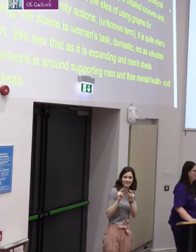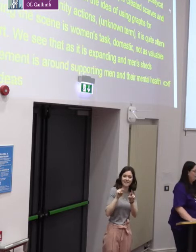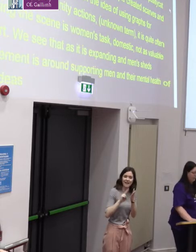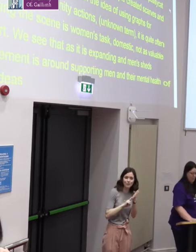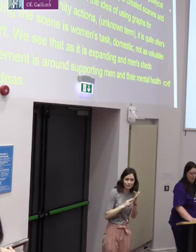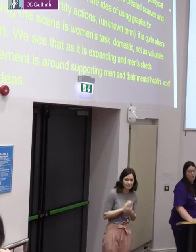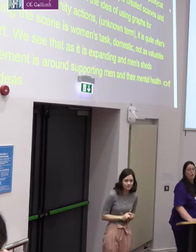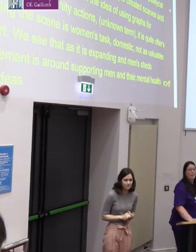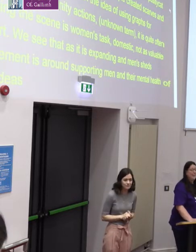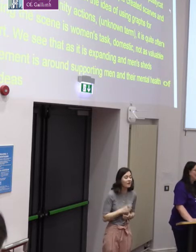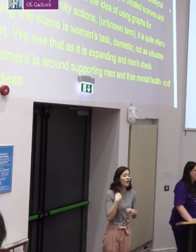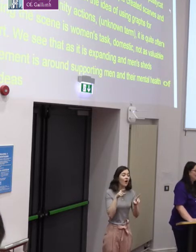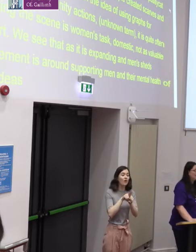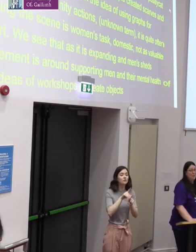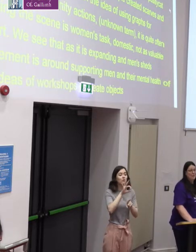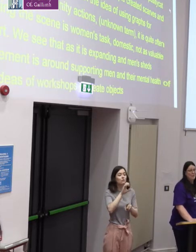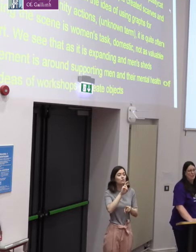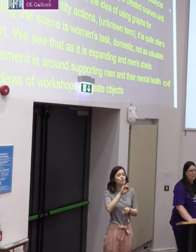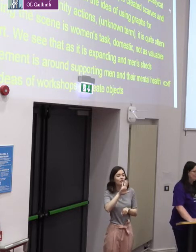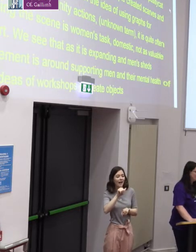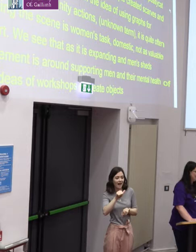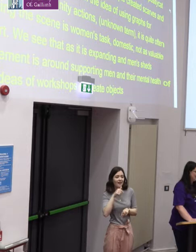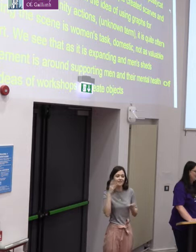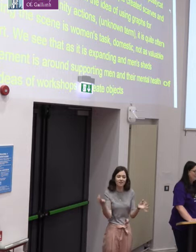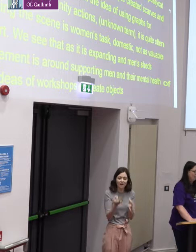Also, Grella, gardening can be used for community activism.